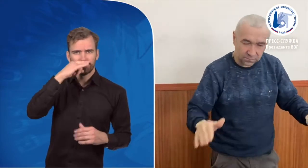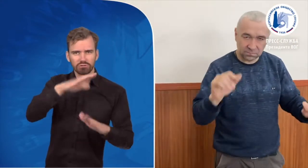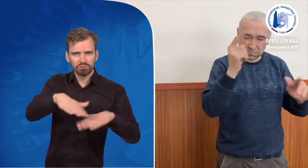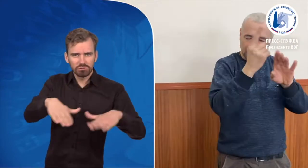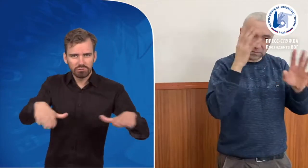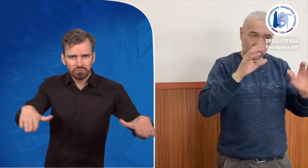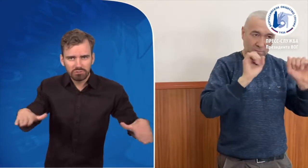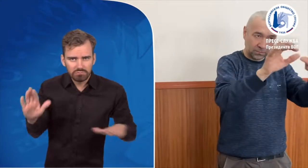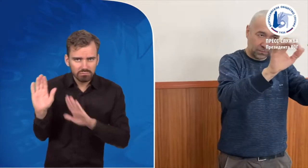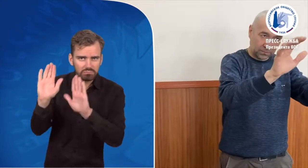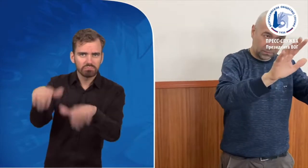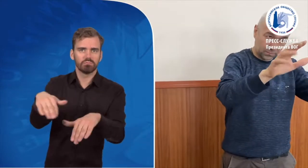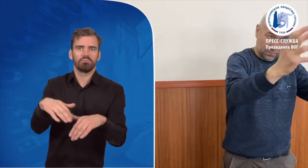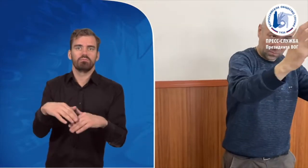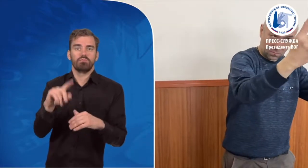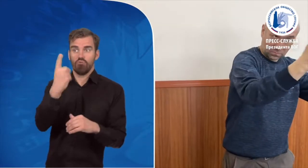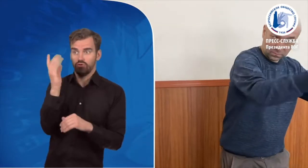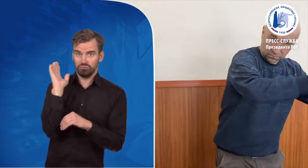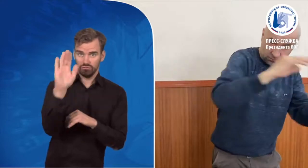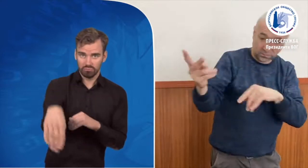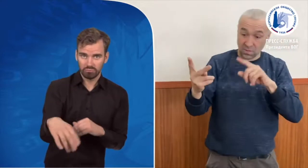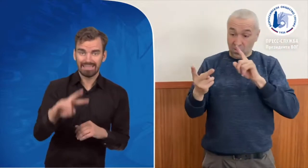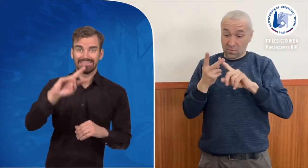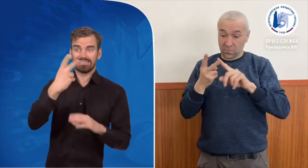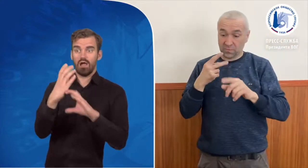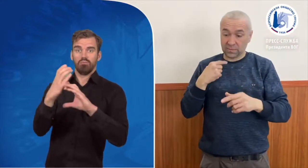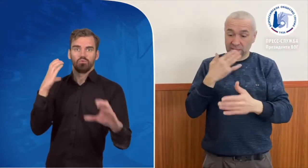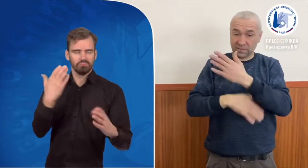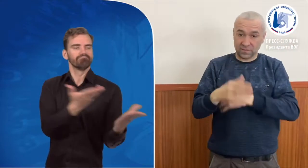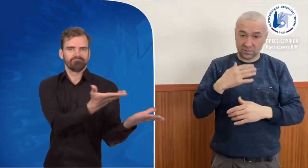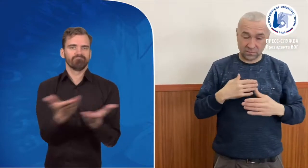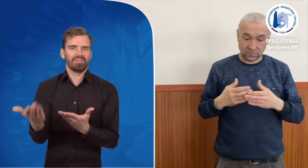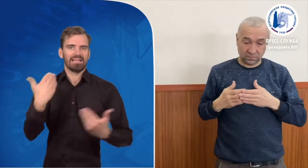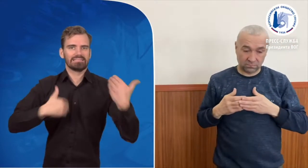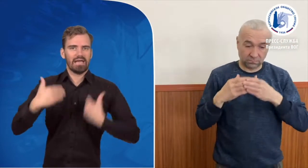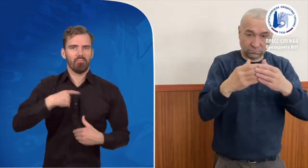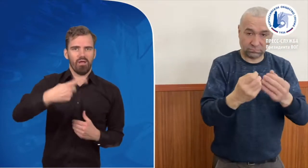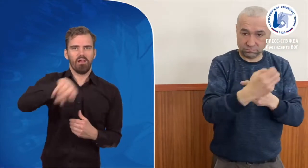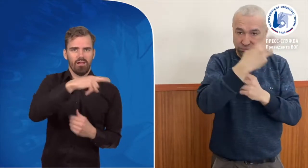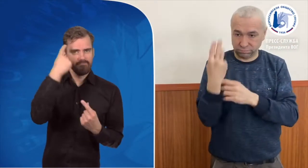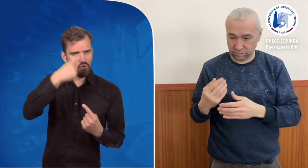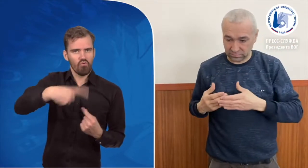families, children, a total of 24 people, just for 1 bus. We agreed with responsible people that we would wait